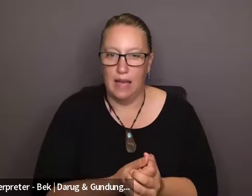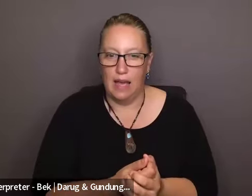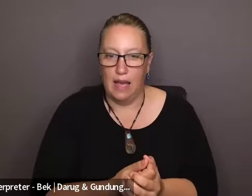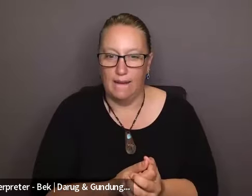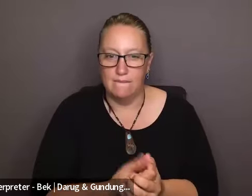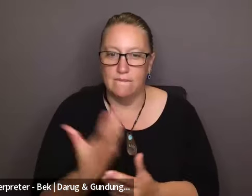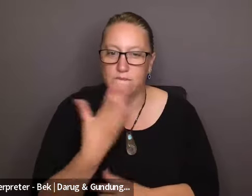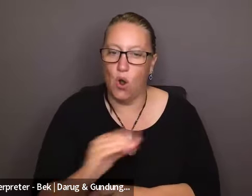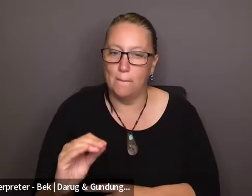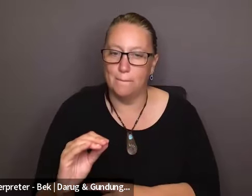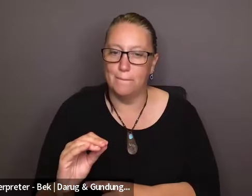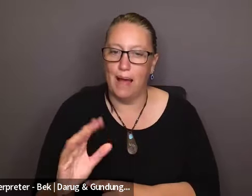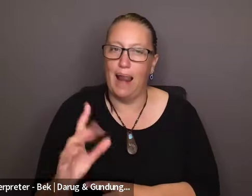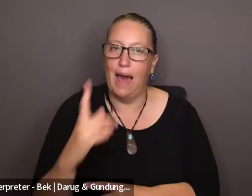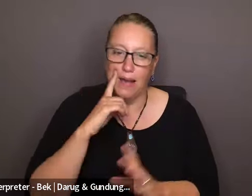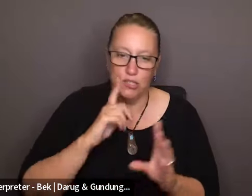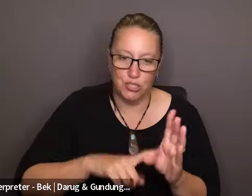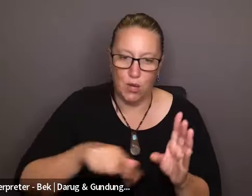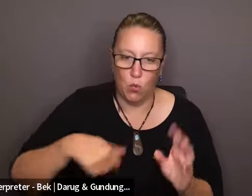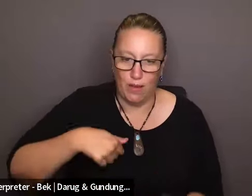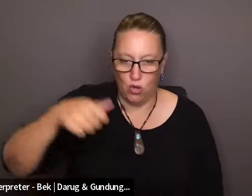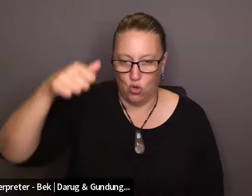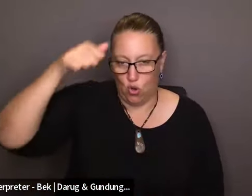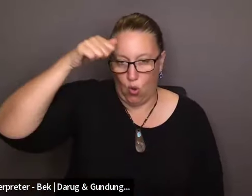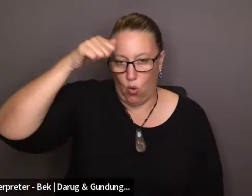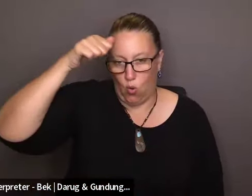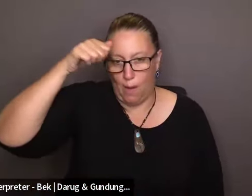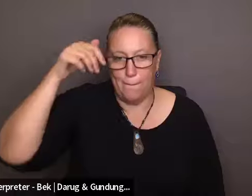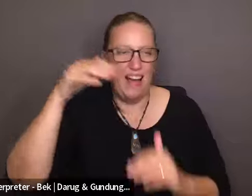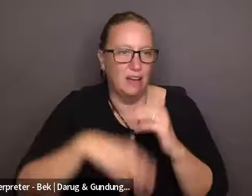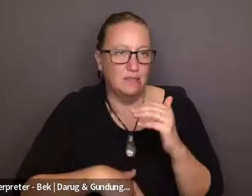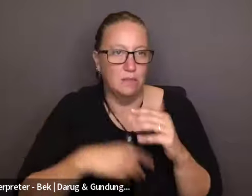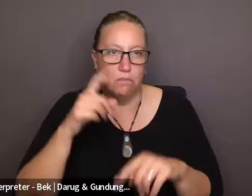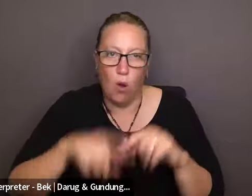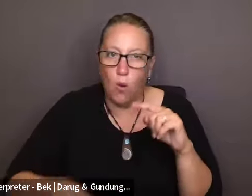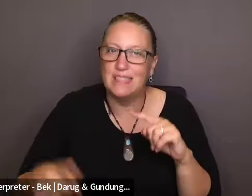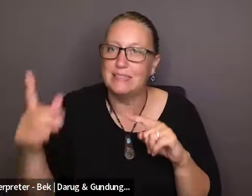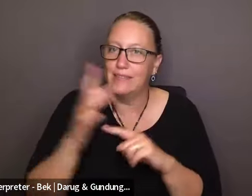things that Mary was talking about not doing things at the